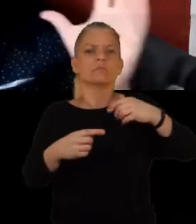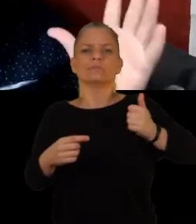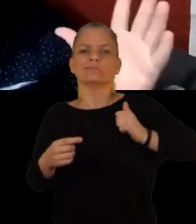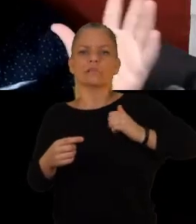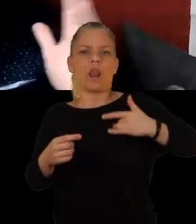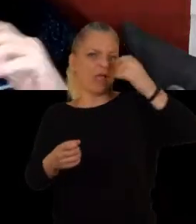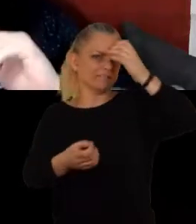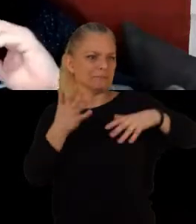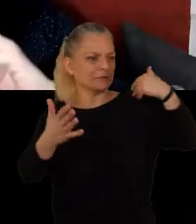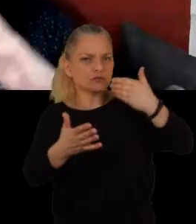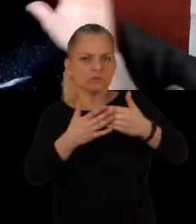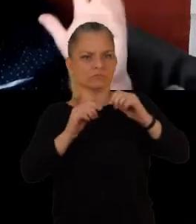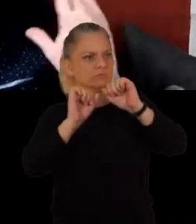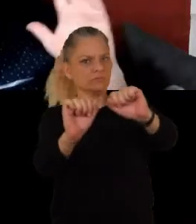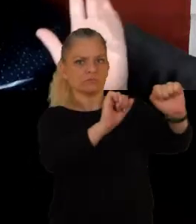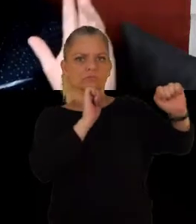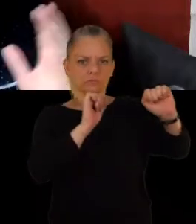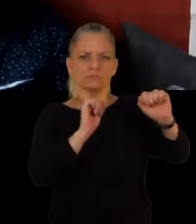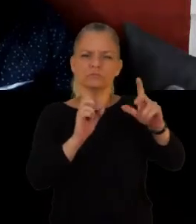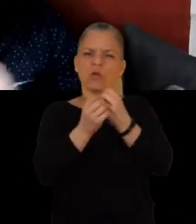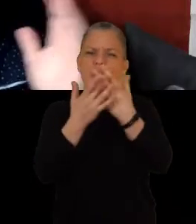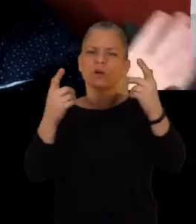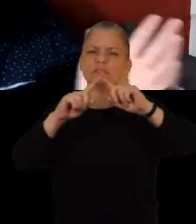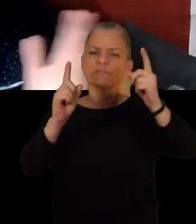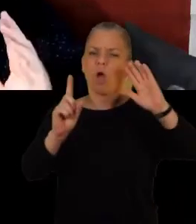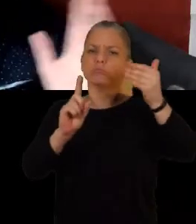movement in it and lived experience is a really big movement and there's lots of different